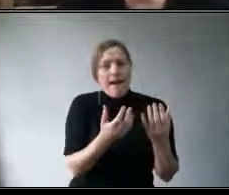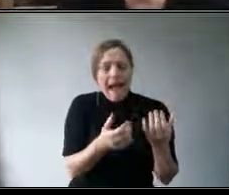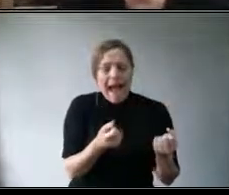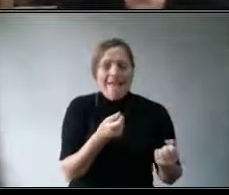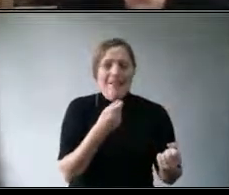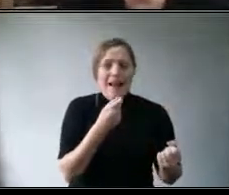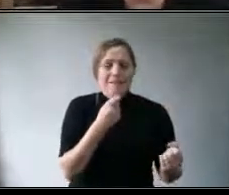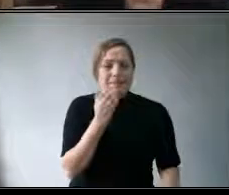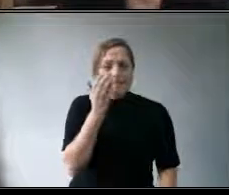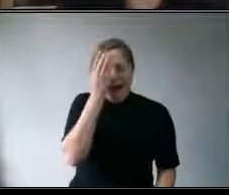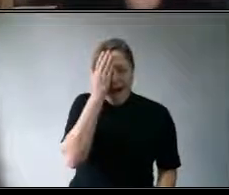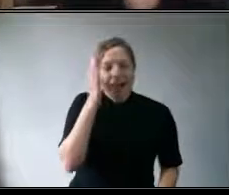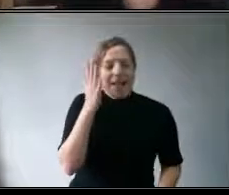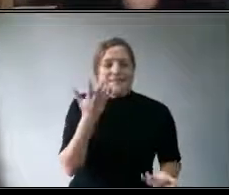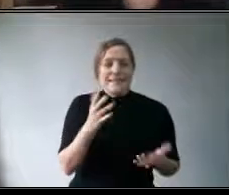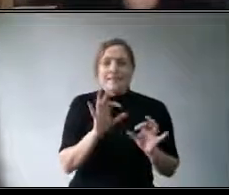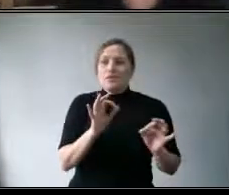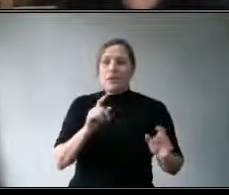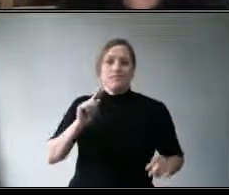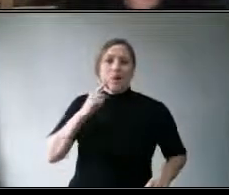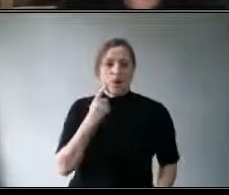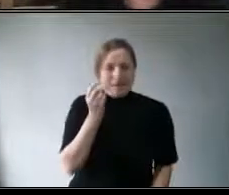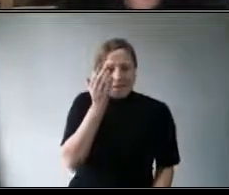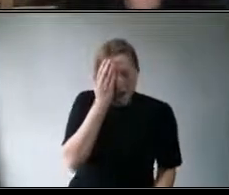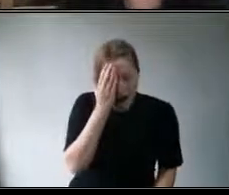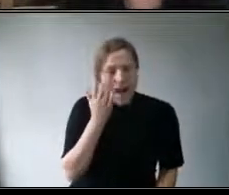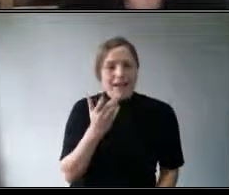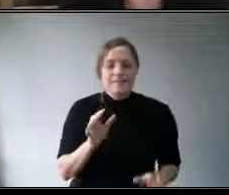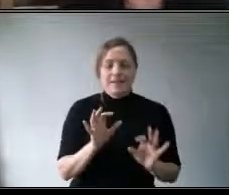do your absolute best to try and recognize it's not unconscious if you recognize it of course but